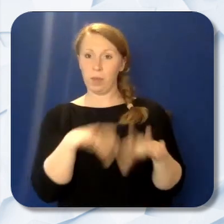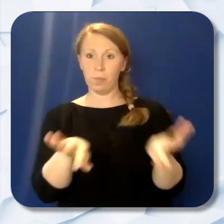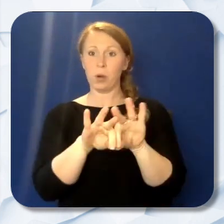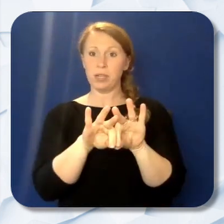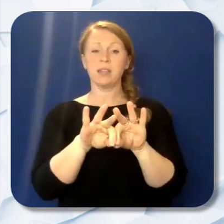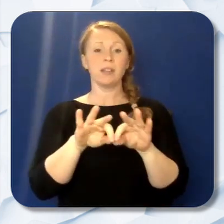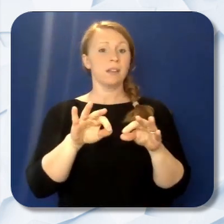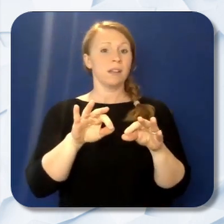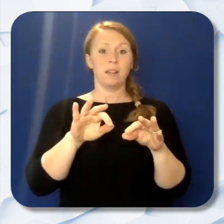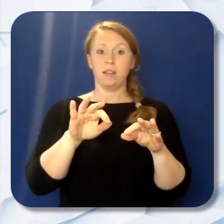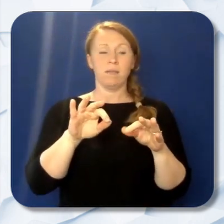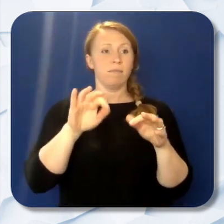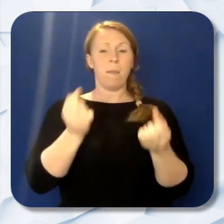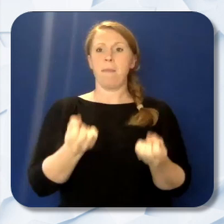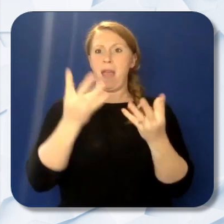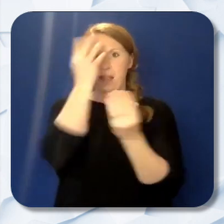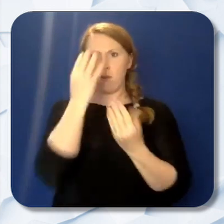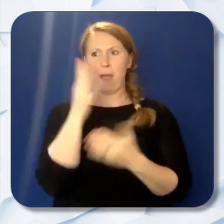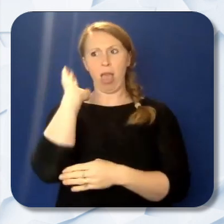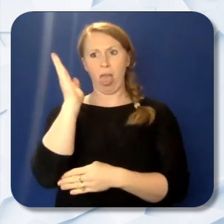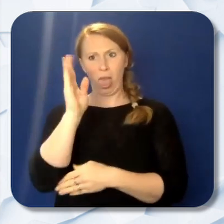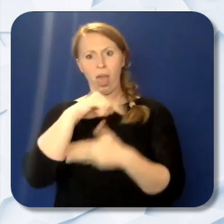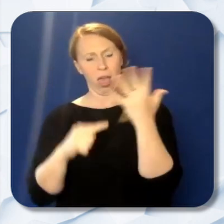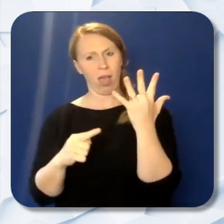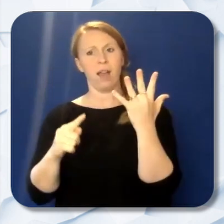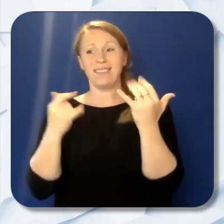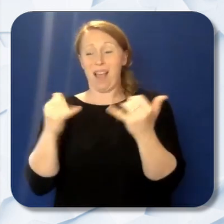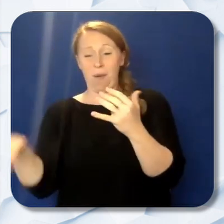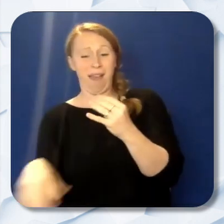and Laura shared some links as well, and i'm just adding to that some additional resources